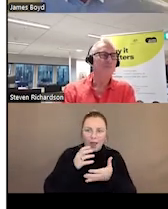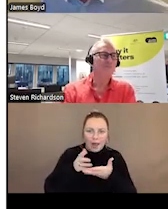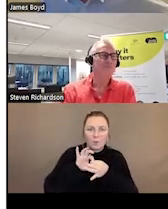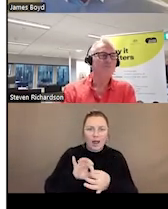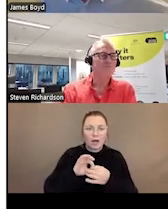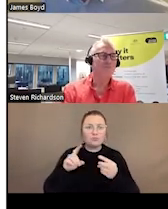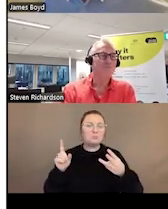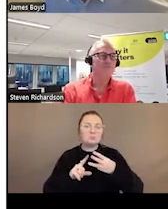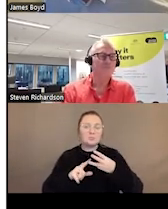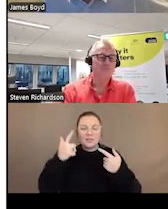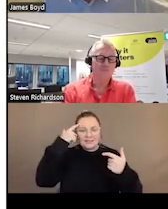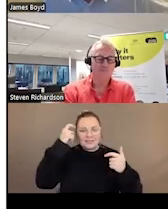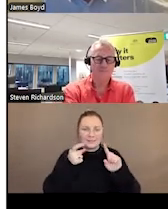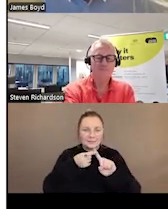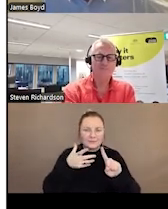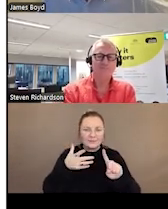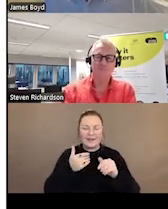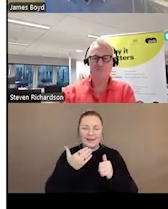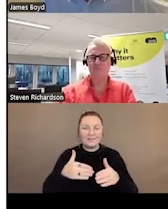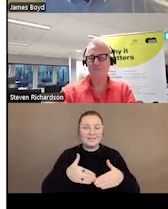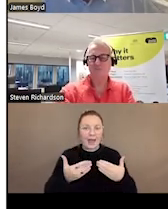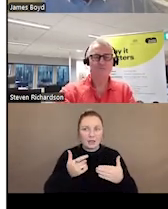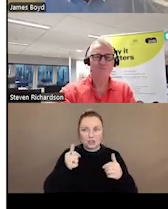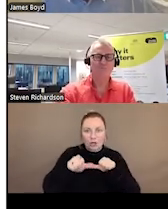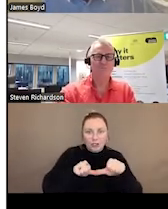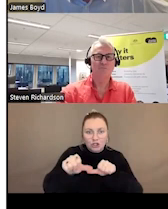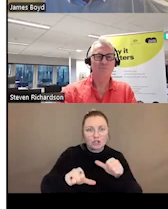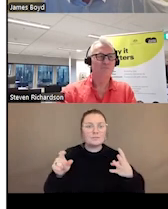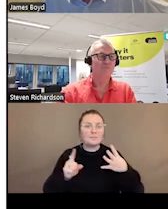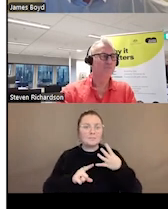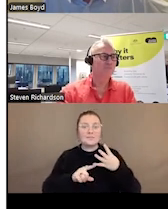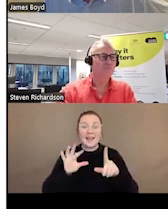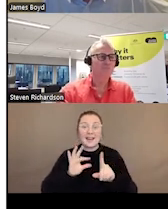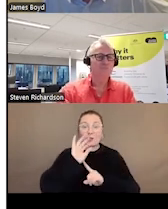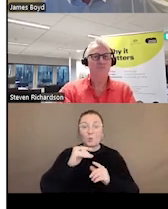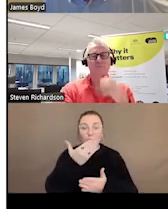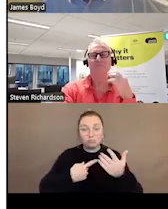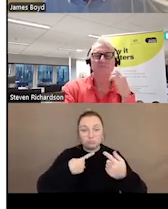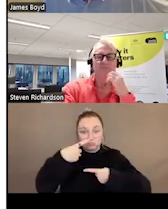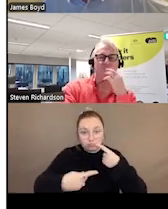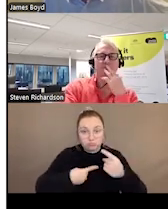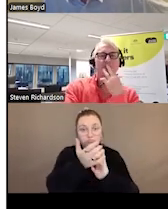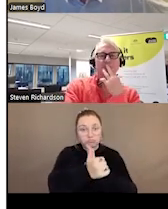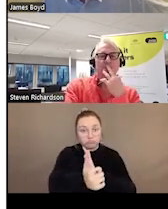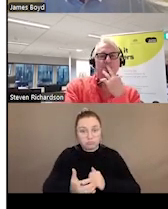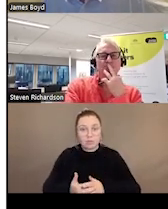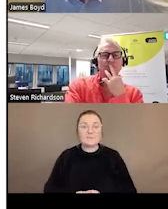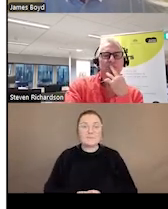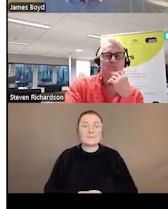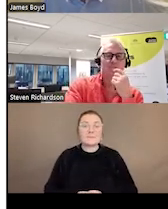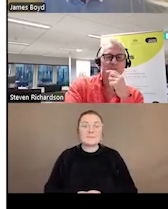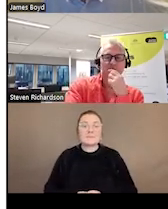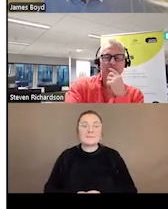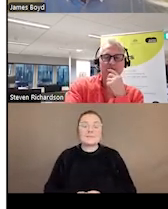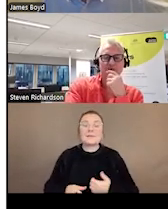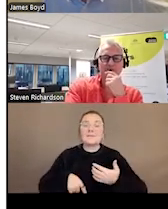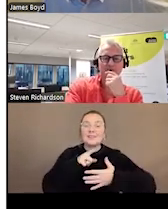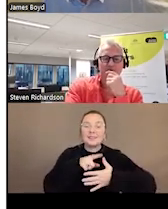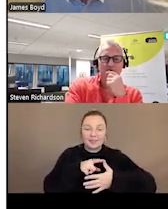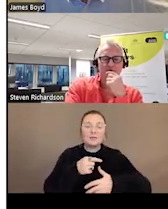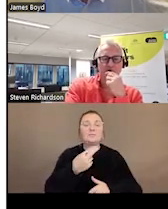specific Giving Day strategies, enhance your storytelling skills, leverage digital tools and